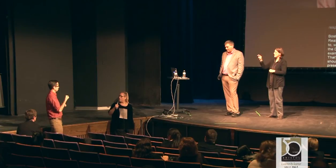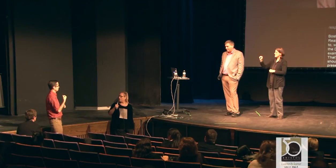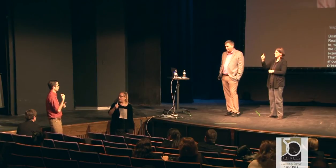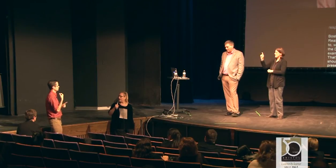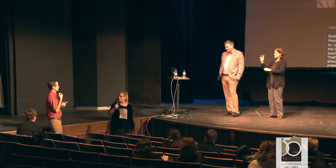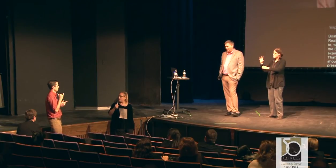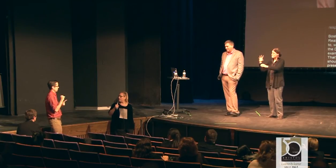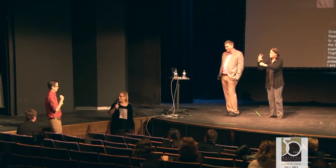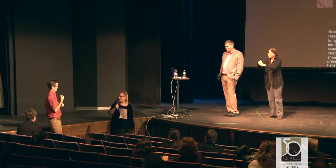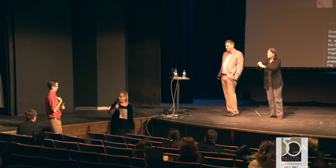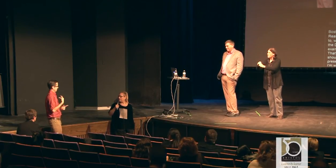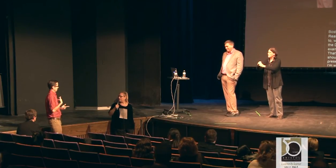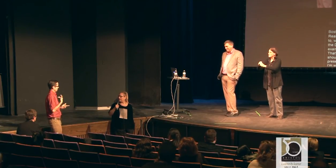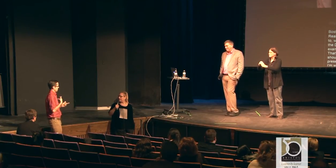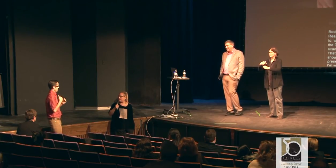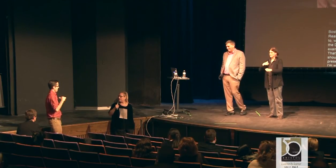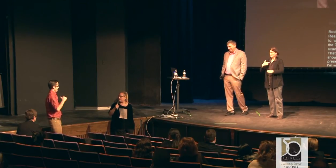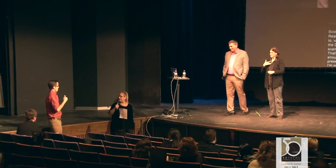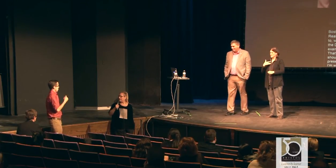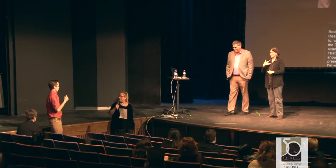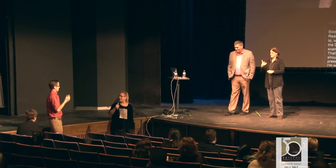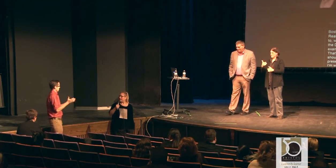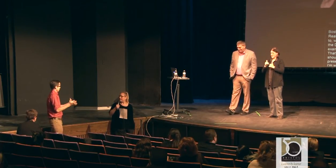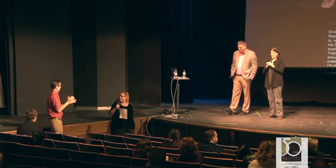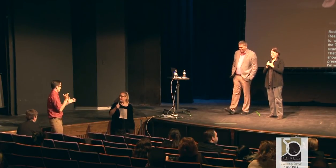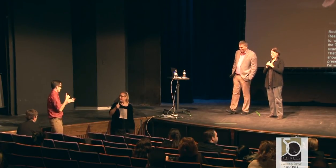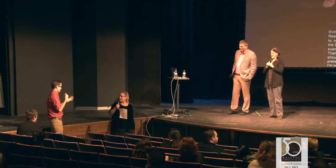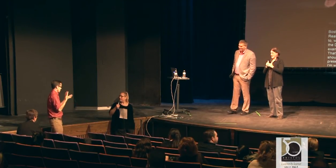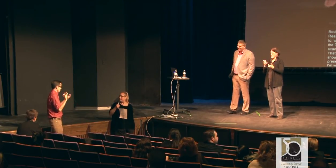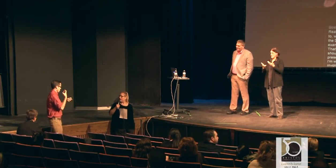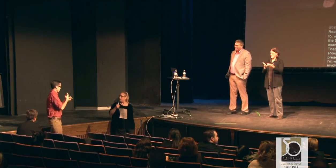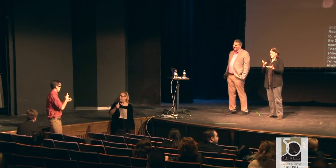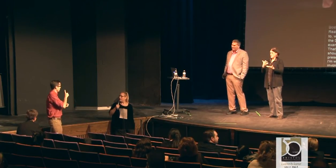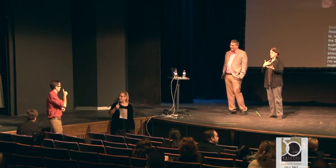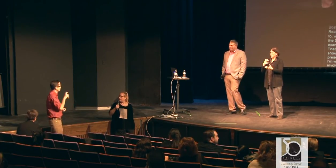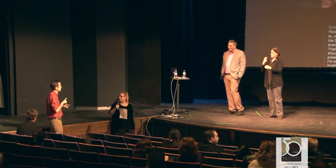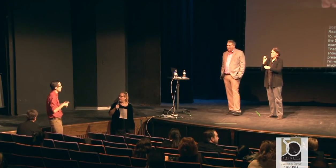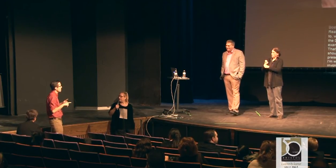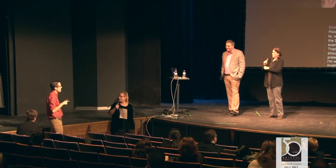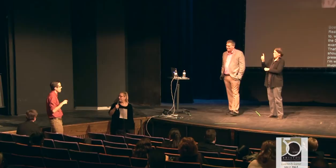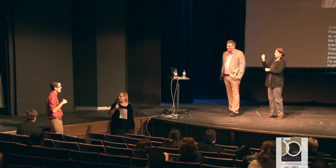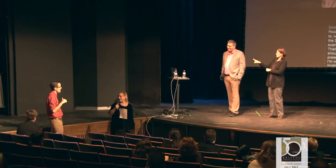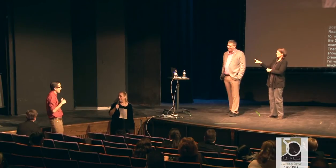I'm wondering how we might be able to get involved in that. How we can facilitate -- I